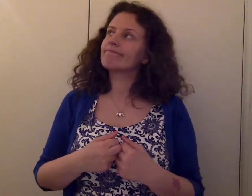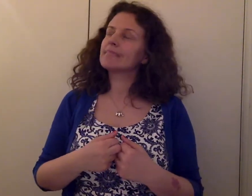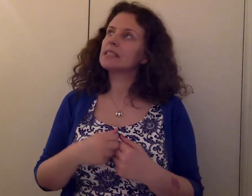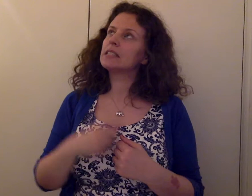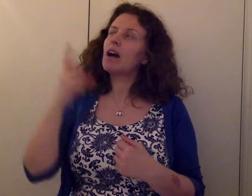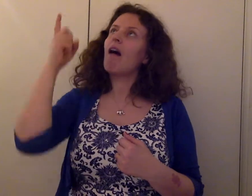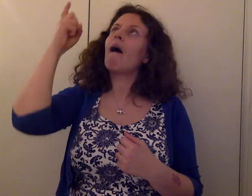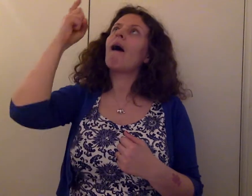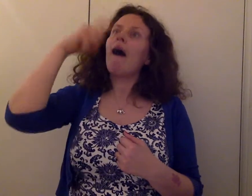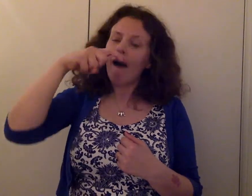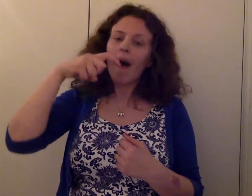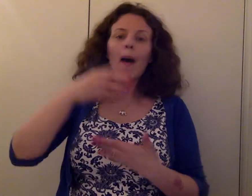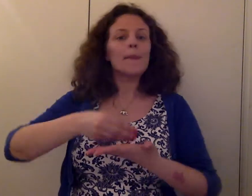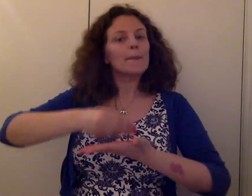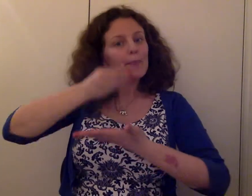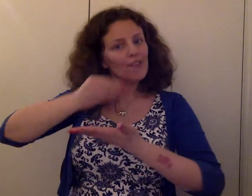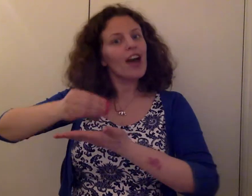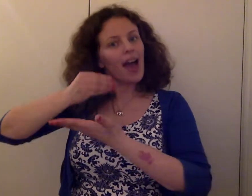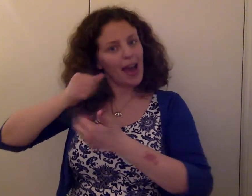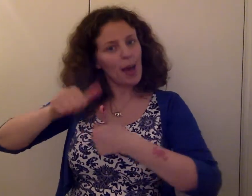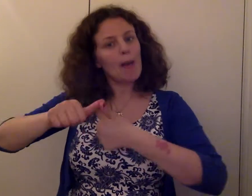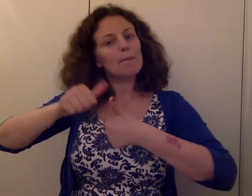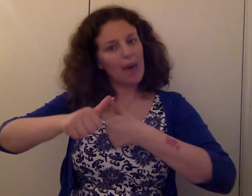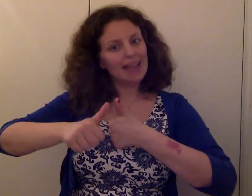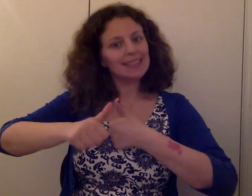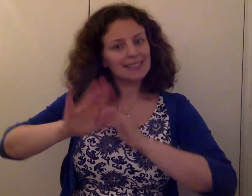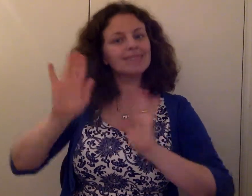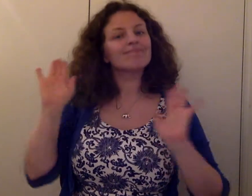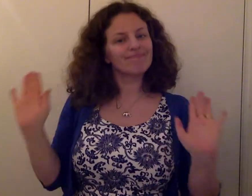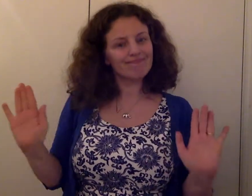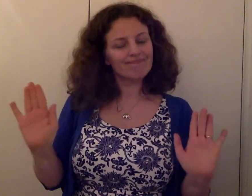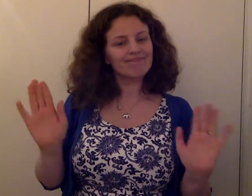I've got it, a buffet better, that's it.